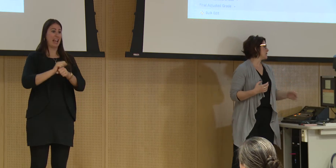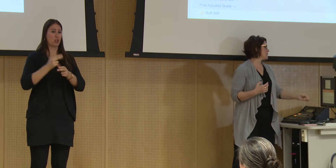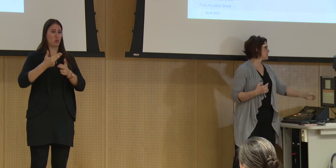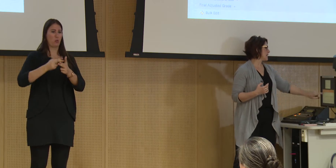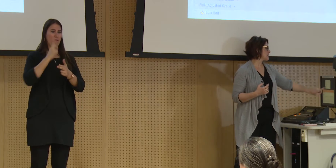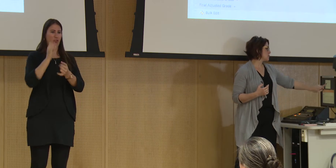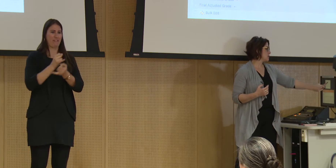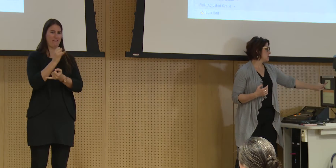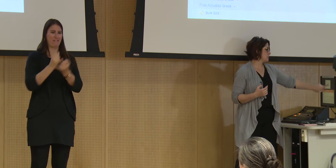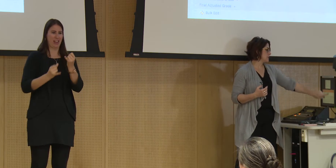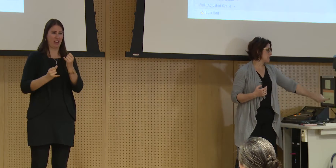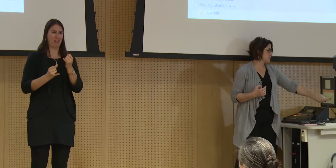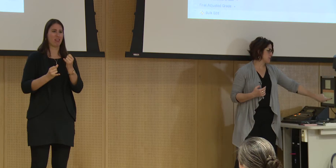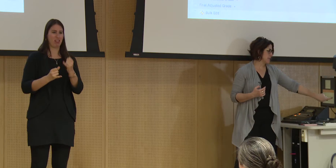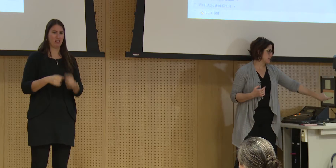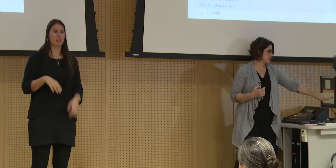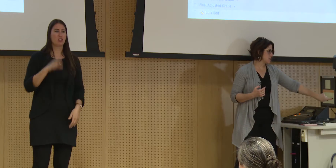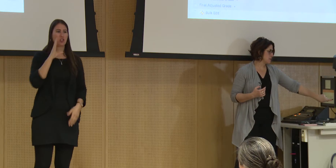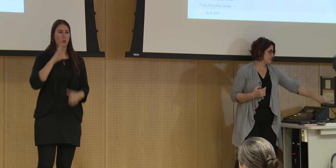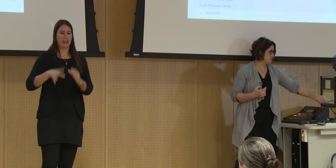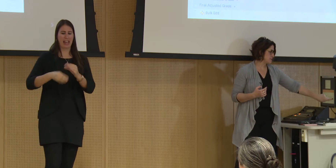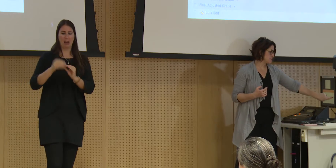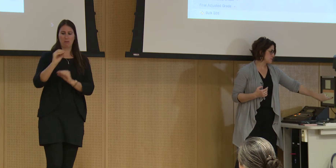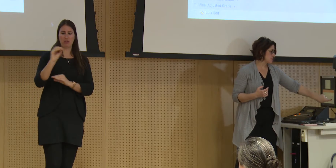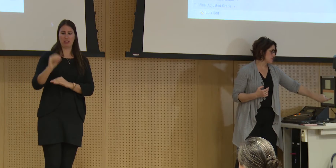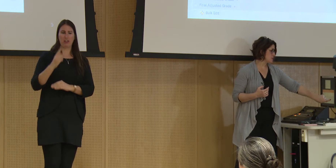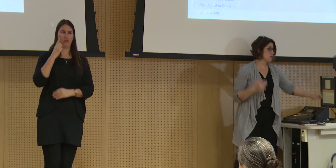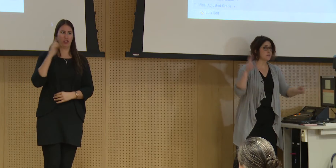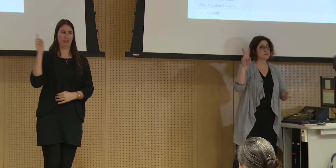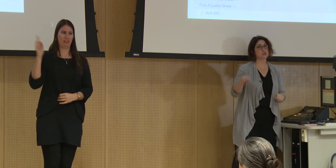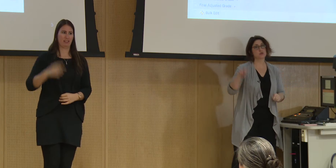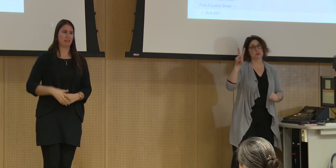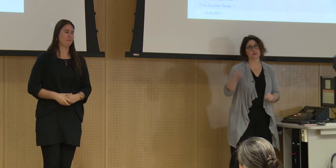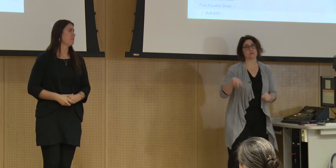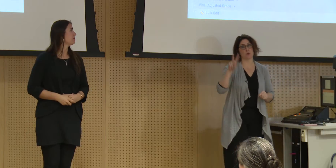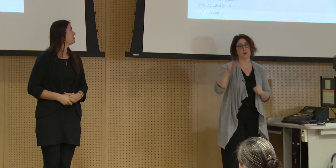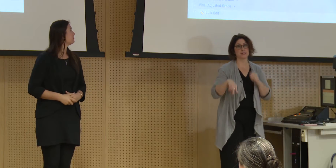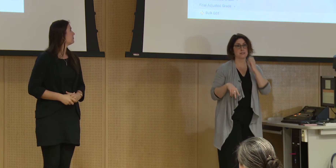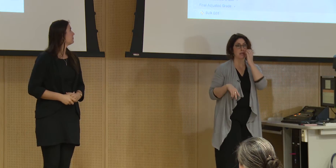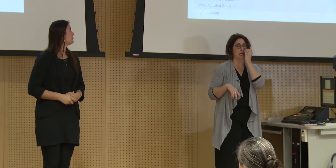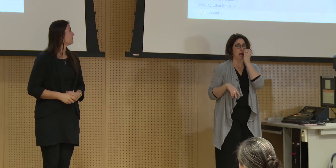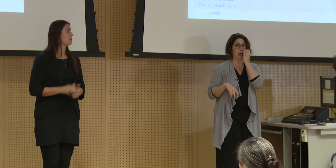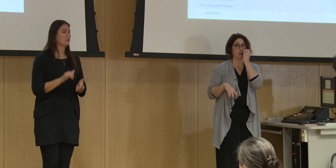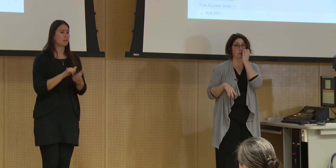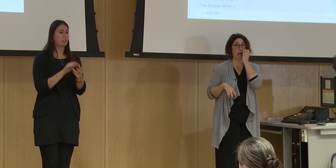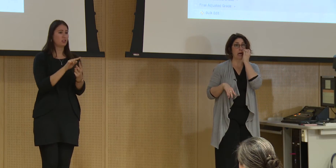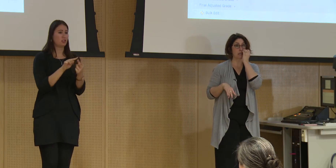So that's where you would put in the percentage. So these are the two most important columns